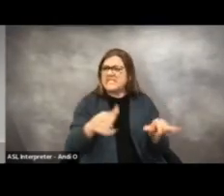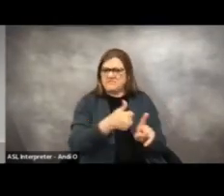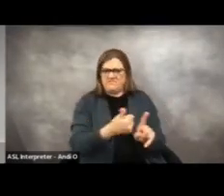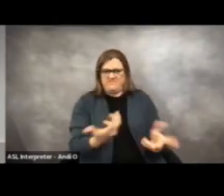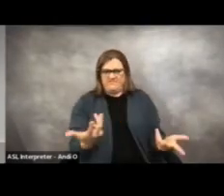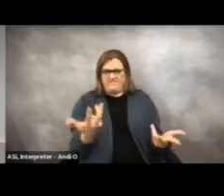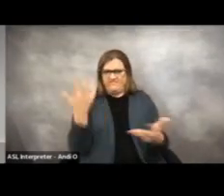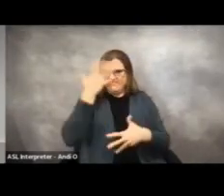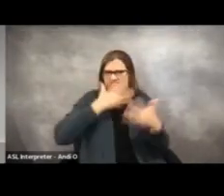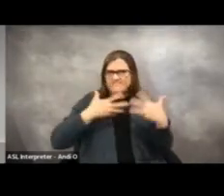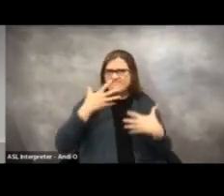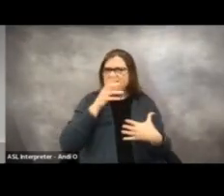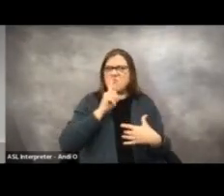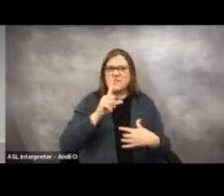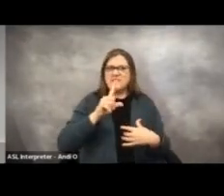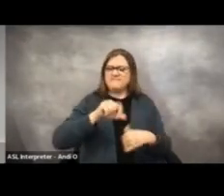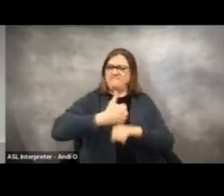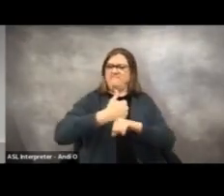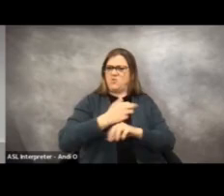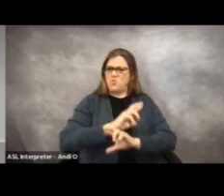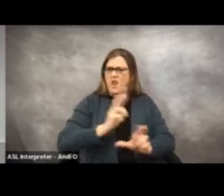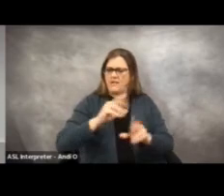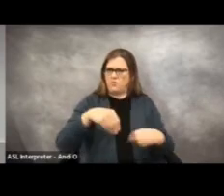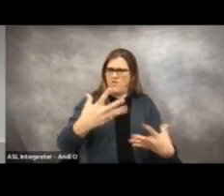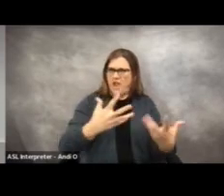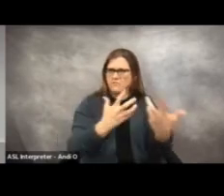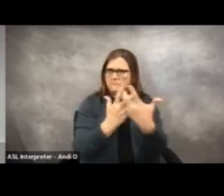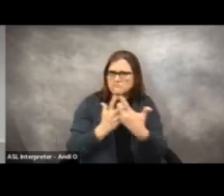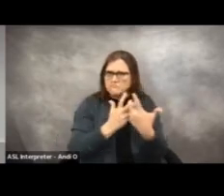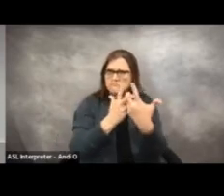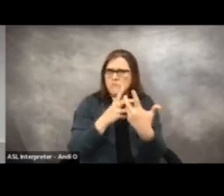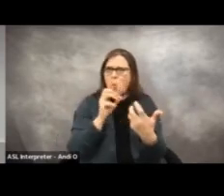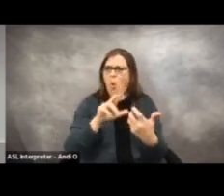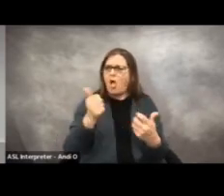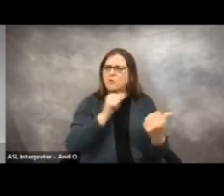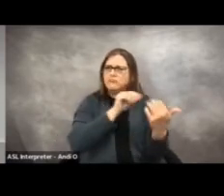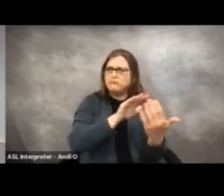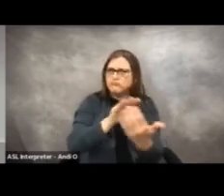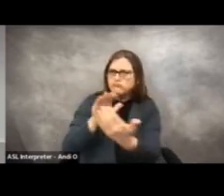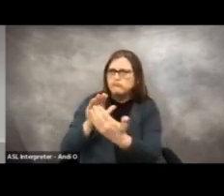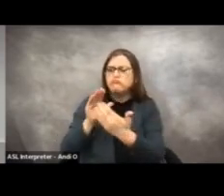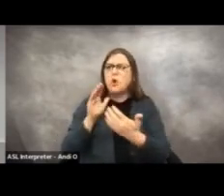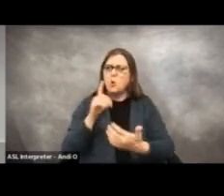provide the accommodations or compensatory strategies that we believe will improve compliance